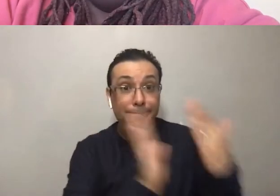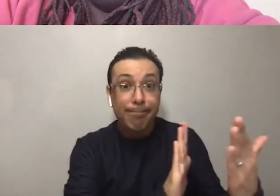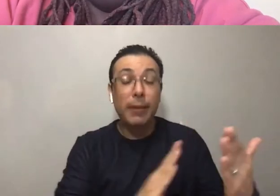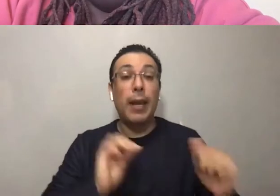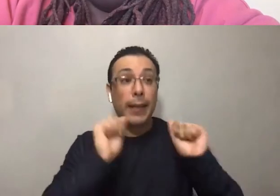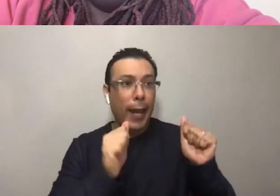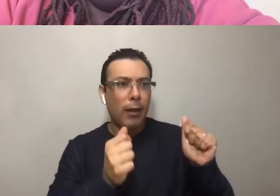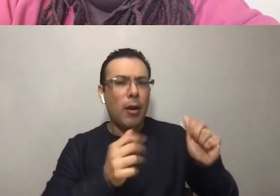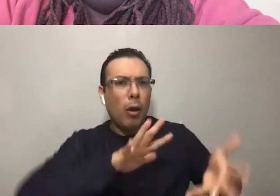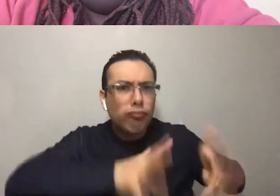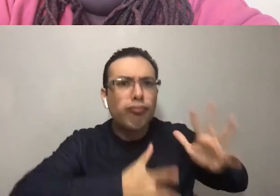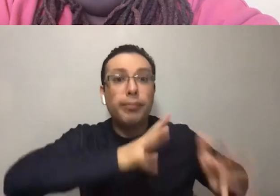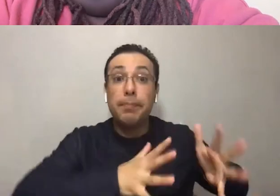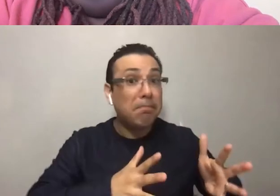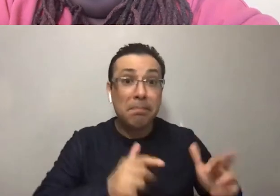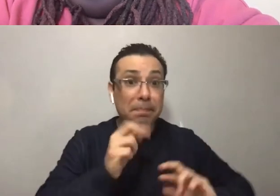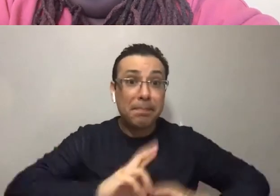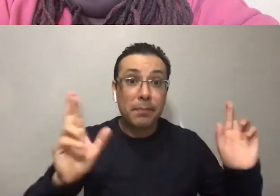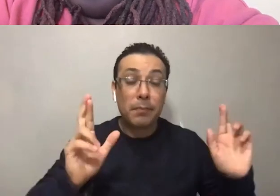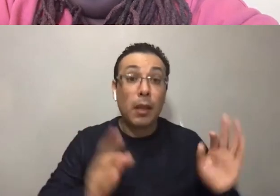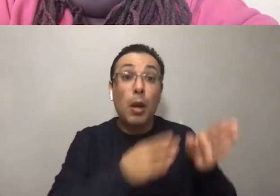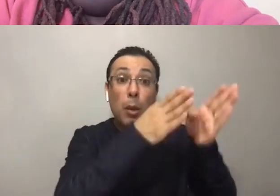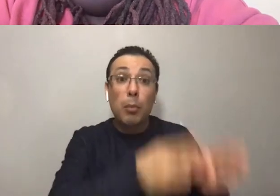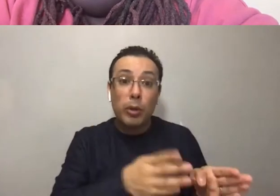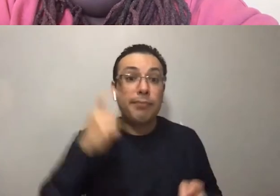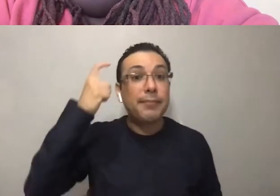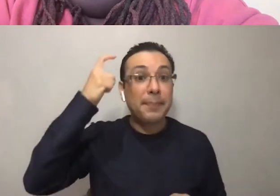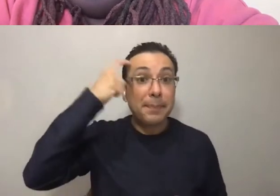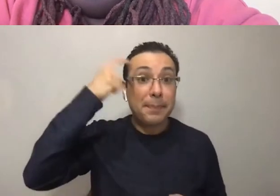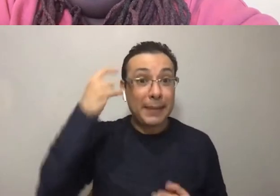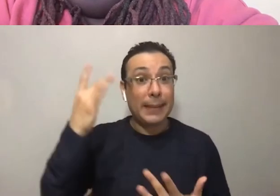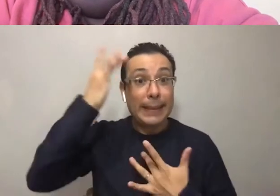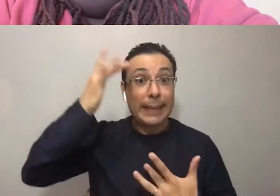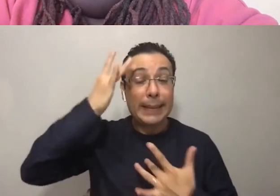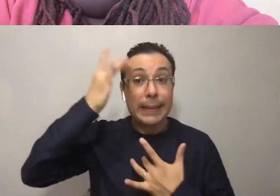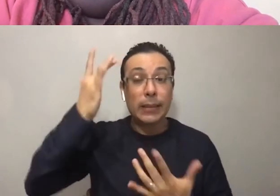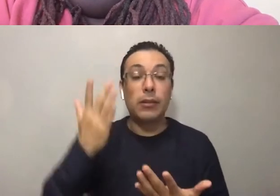Why are we sending police to respond when someone who’s living with mental illness